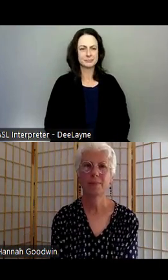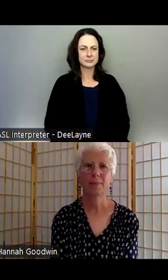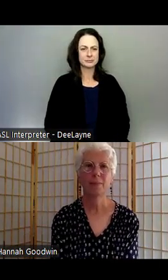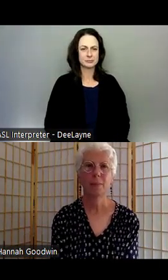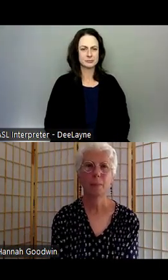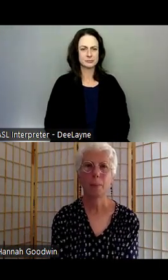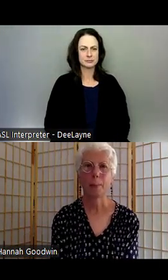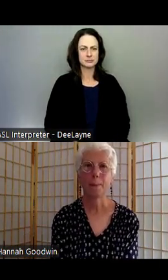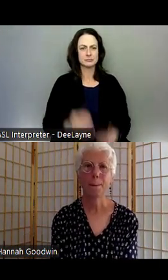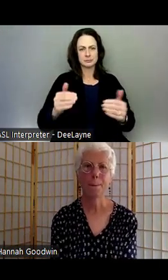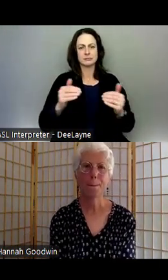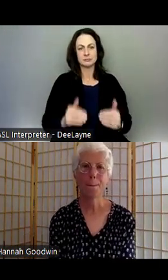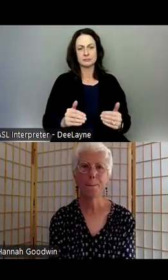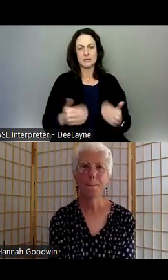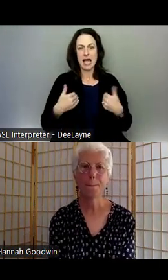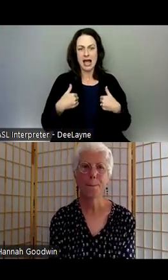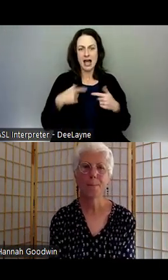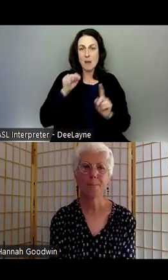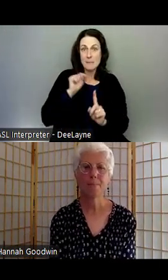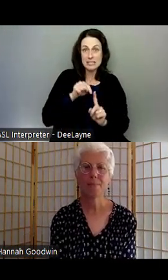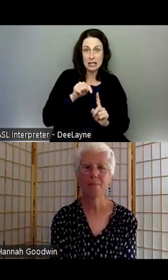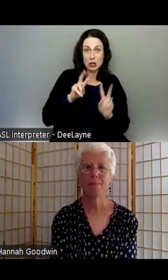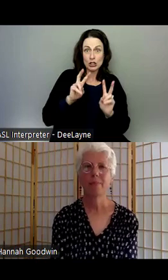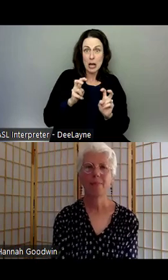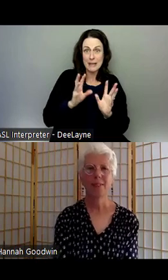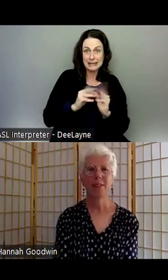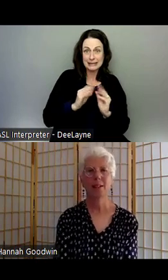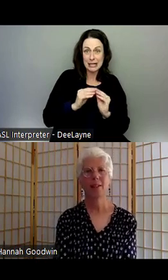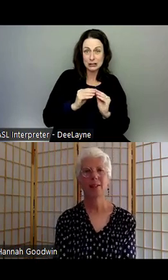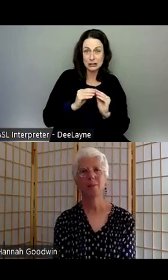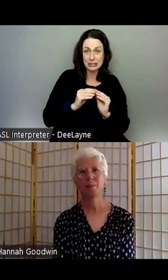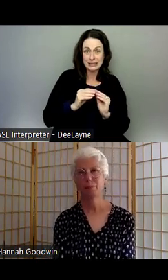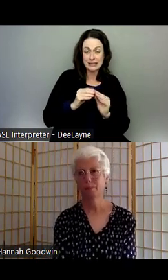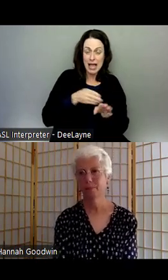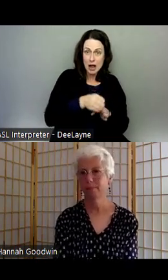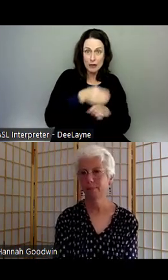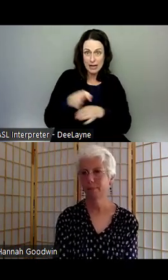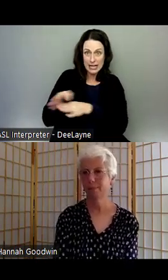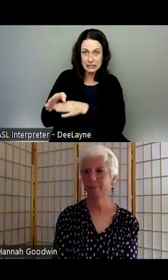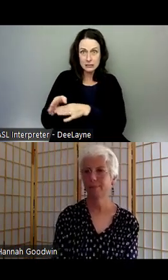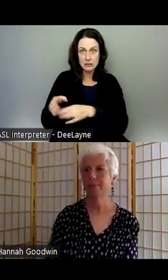Next question is, are there particular topic sessions or session areas that have been missing in the past